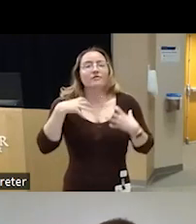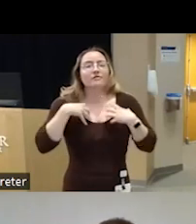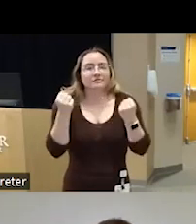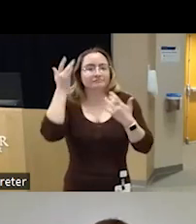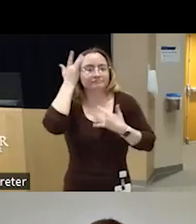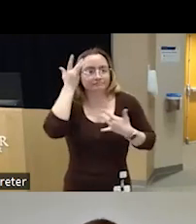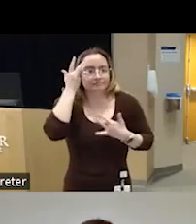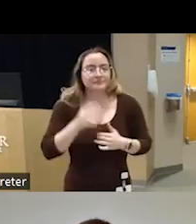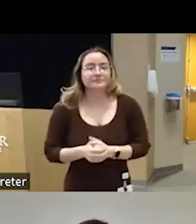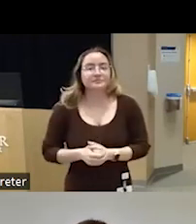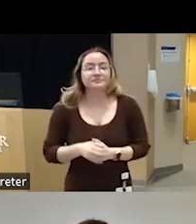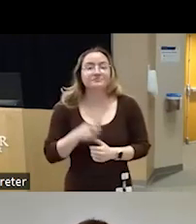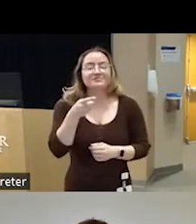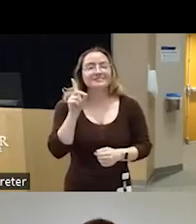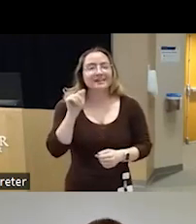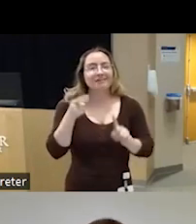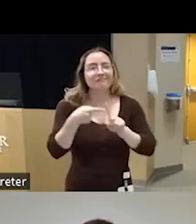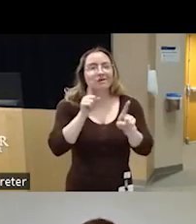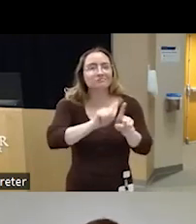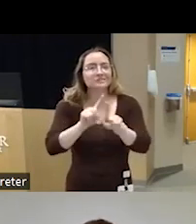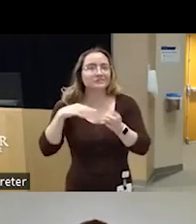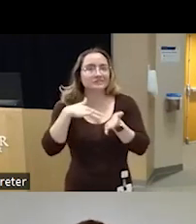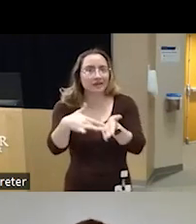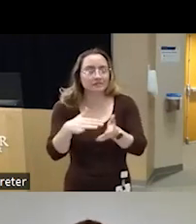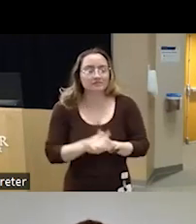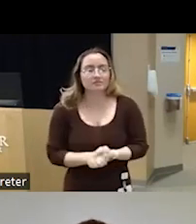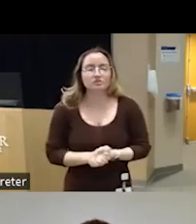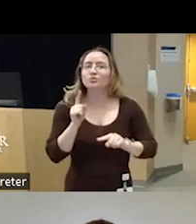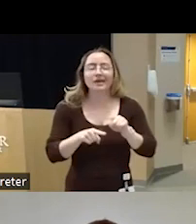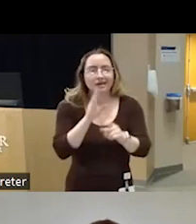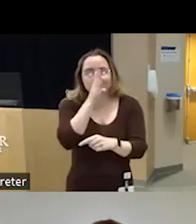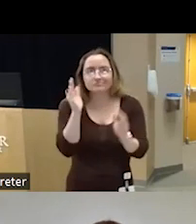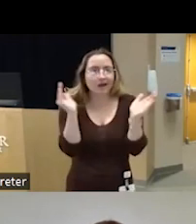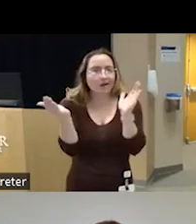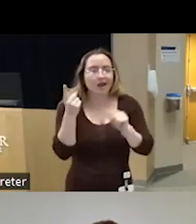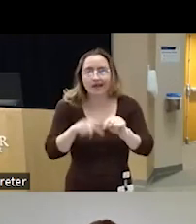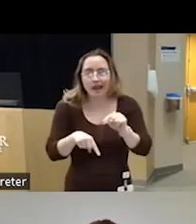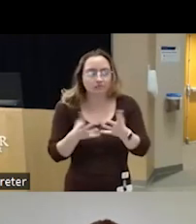data from different studies. You can't directly compare them, but it gives you an estimate of the